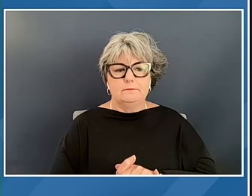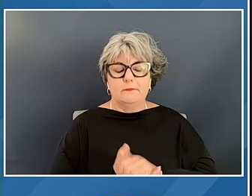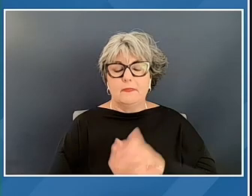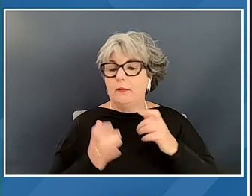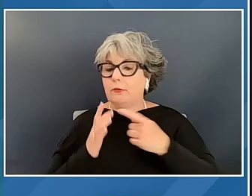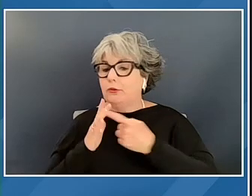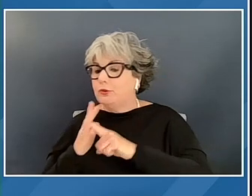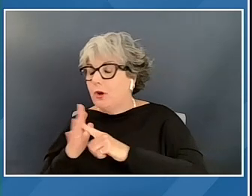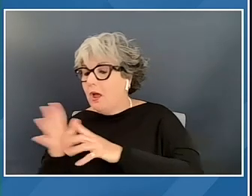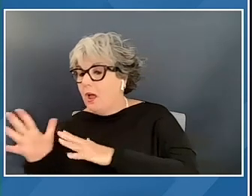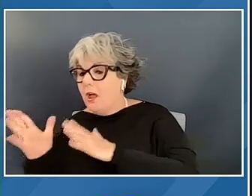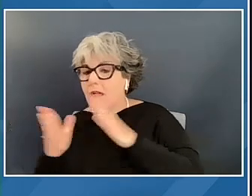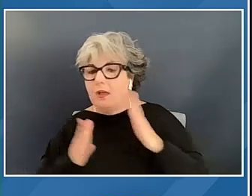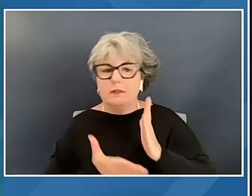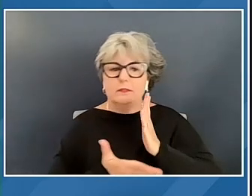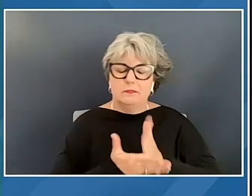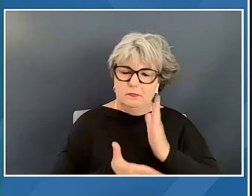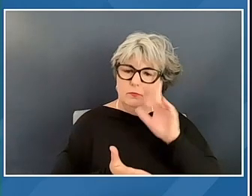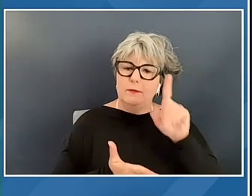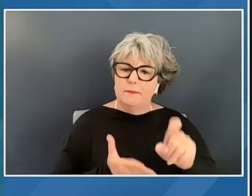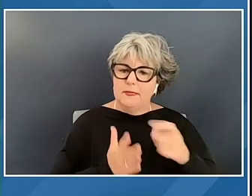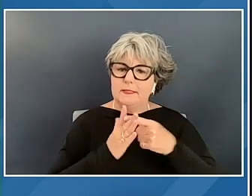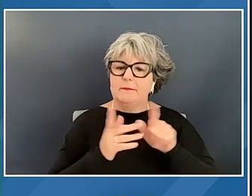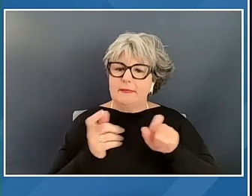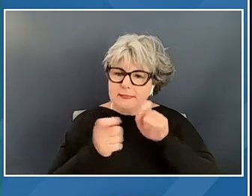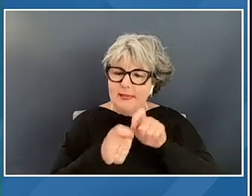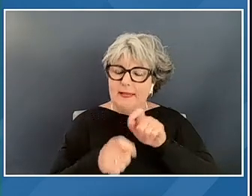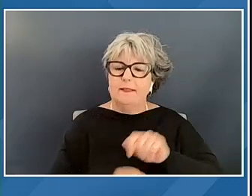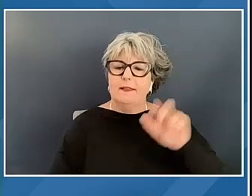have to start promptly at 3:30 with our-